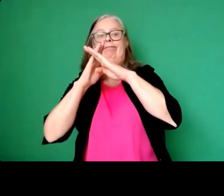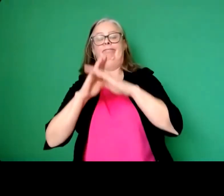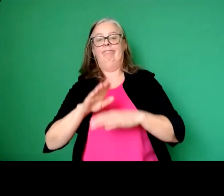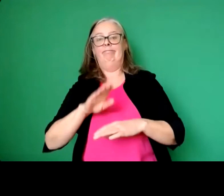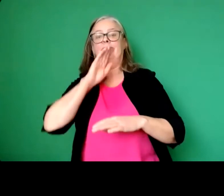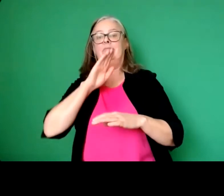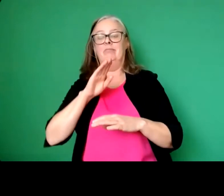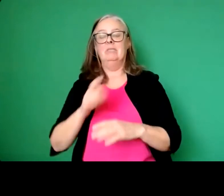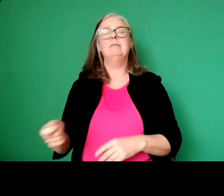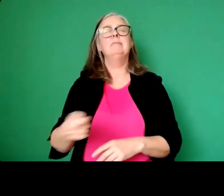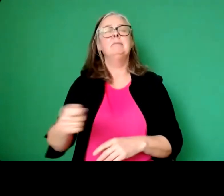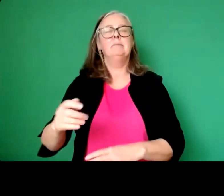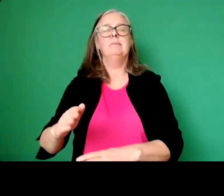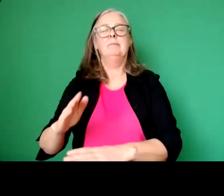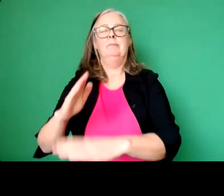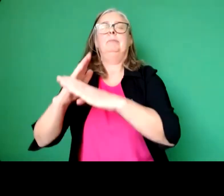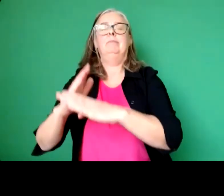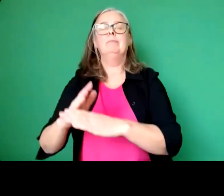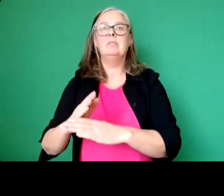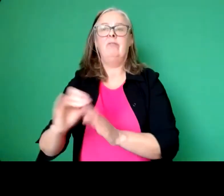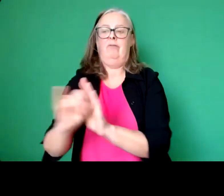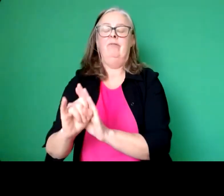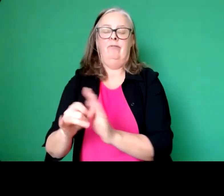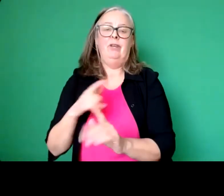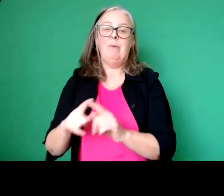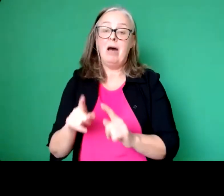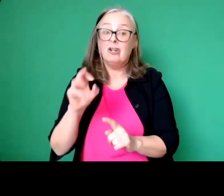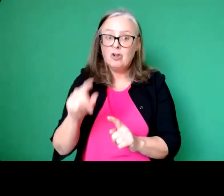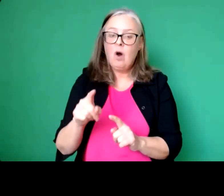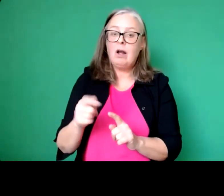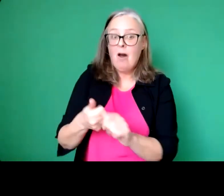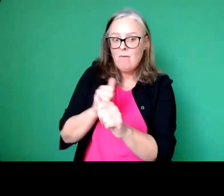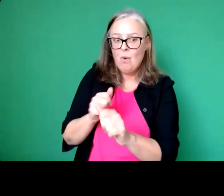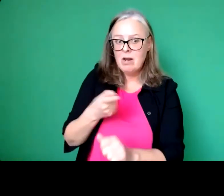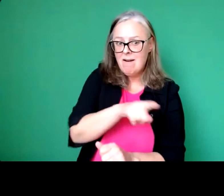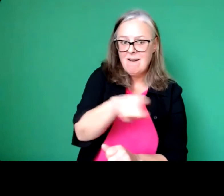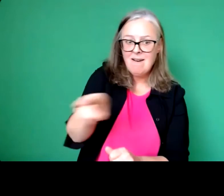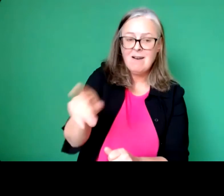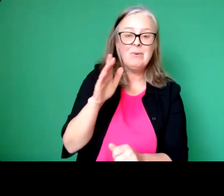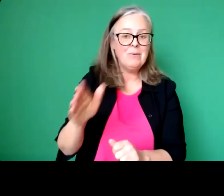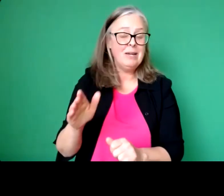your surroundings but it's for me it's just a more seamless and fluid way of existing in the